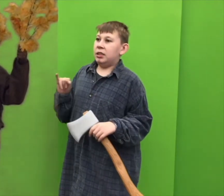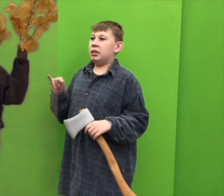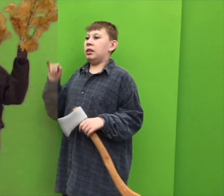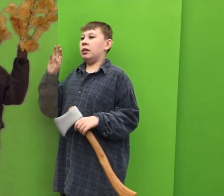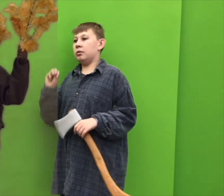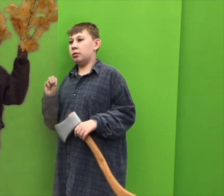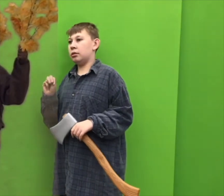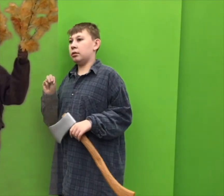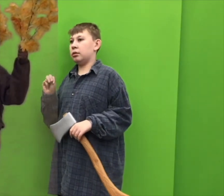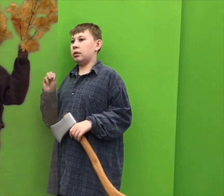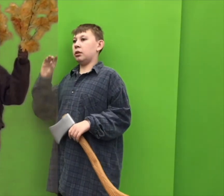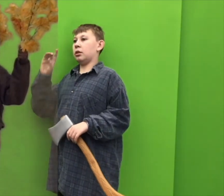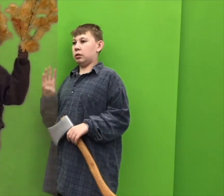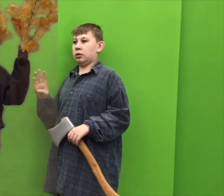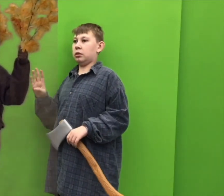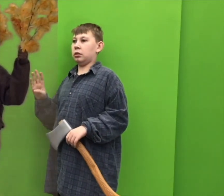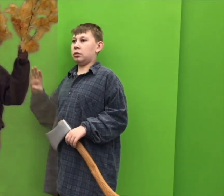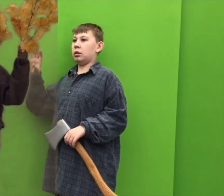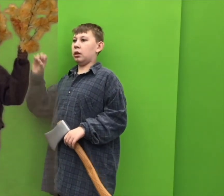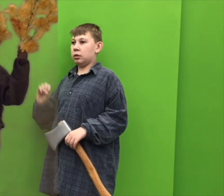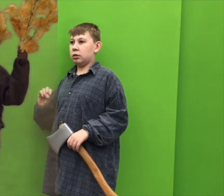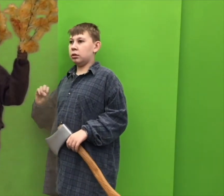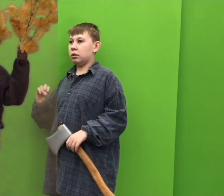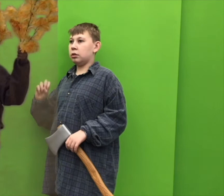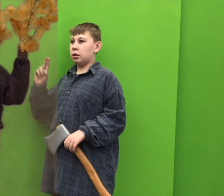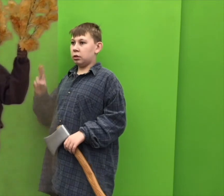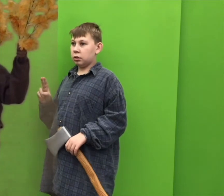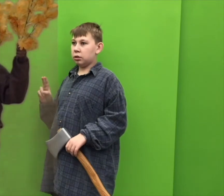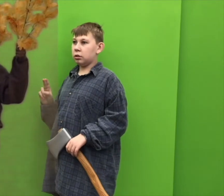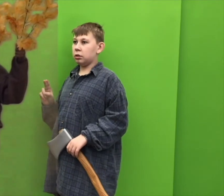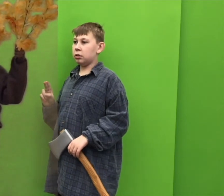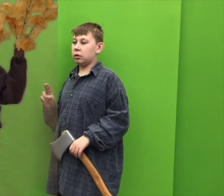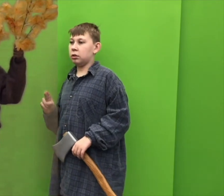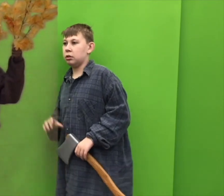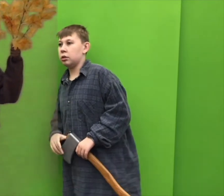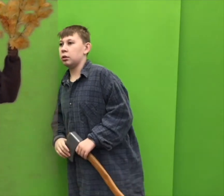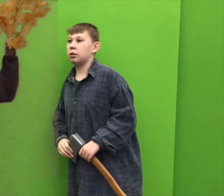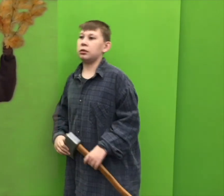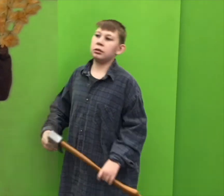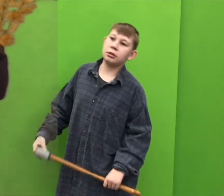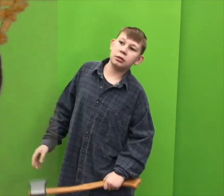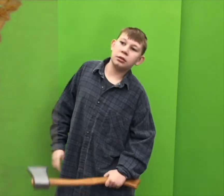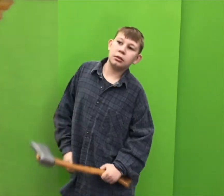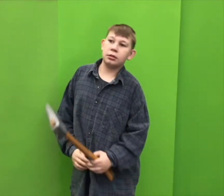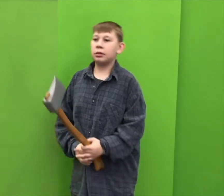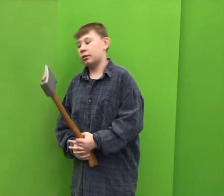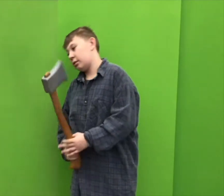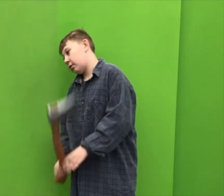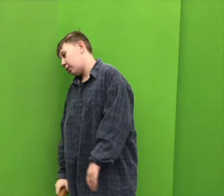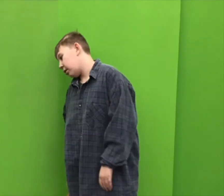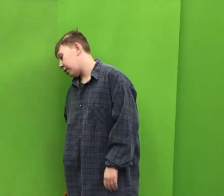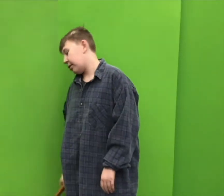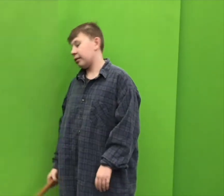t-i-m-b-e-r timber the tree falls over